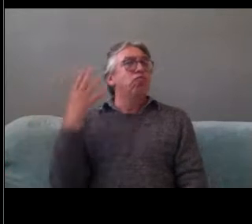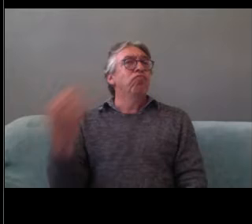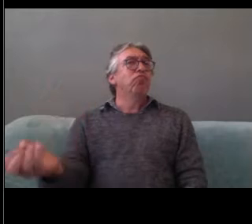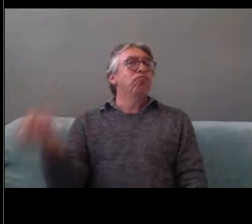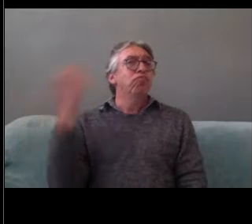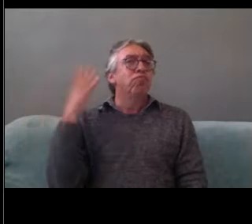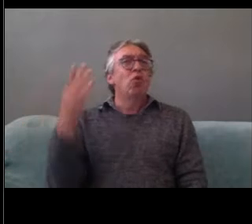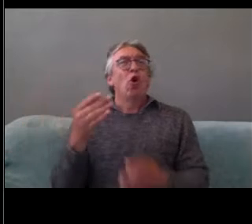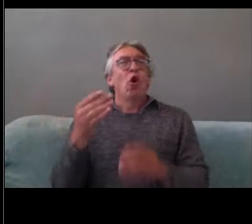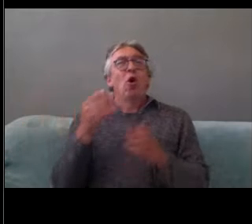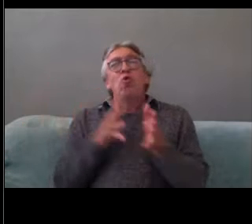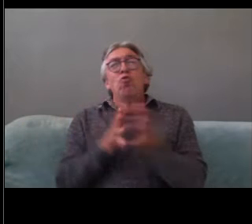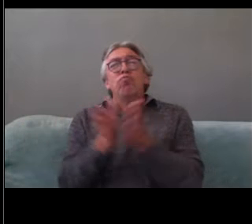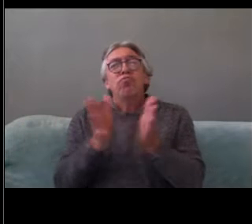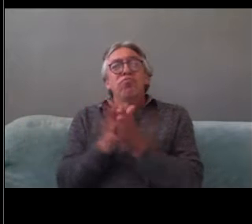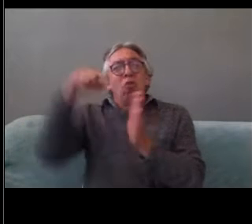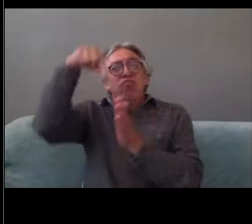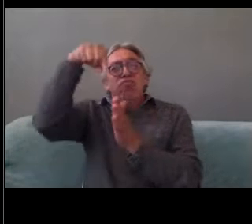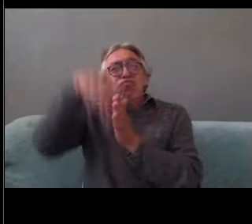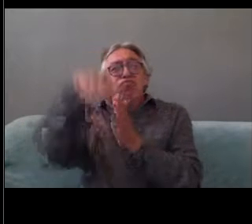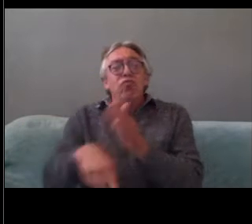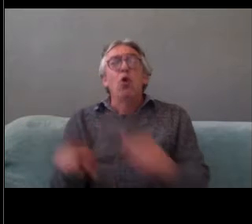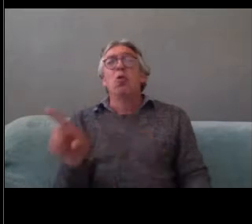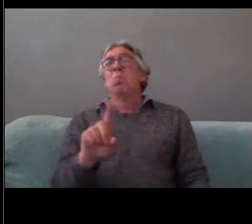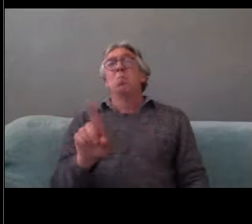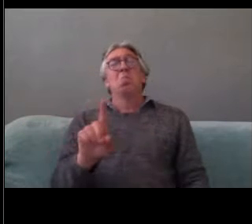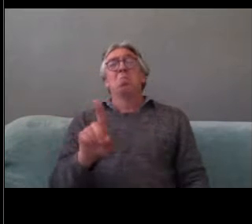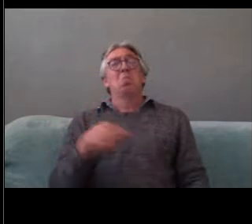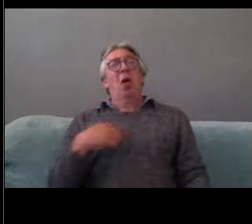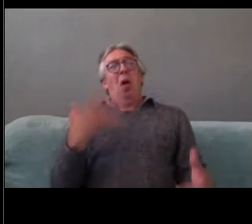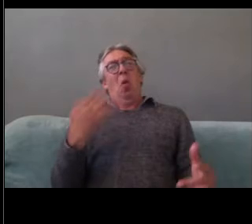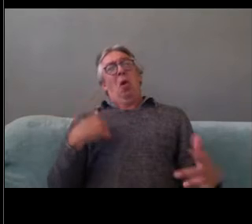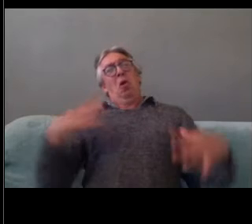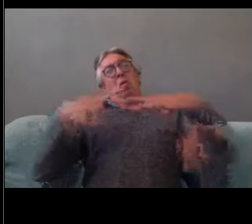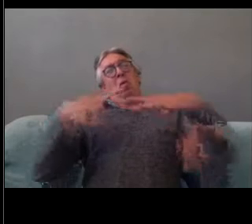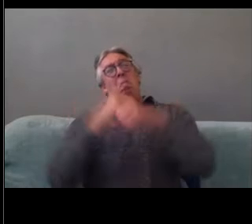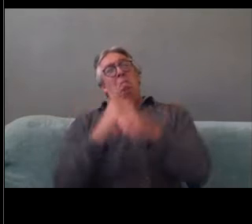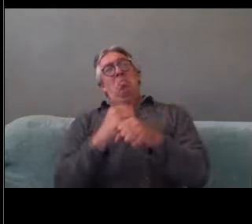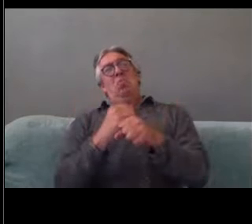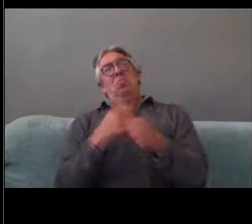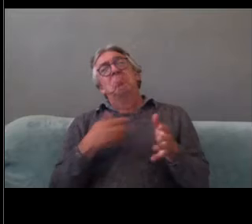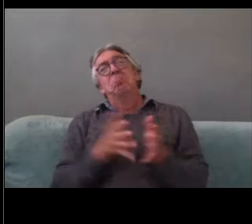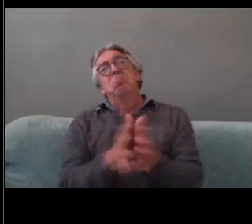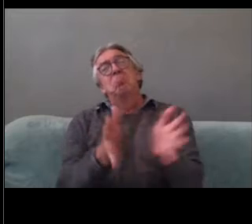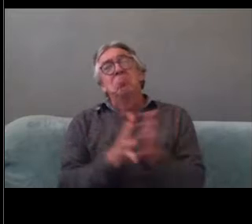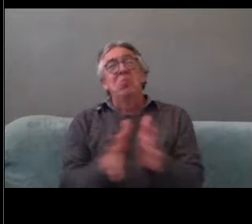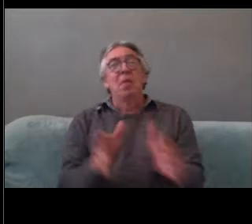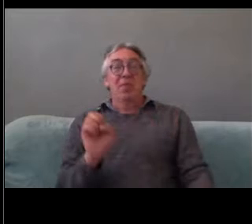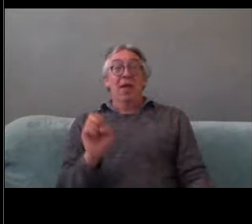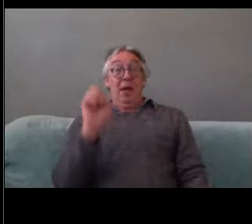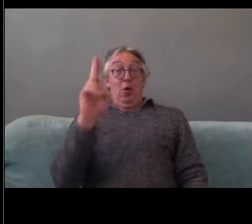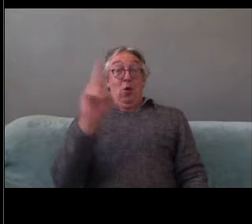I want to highlight what is happening in the Commission, how much we're working together with Member States